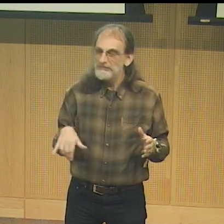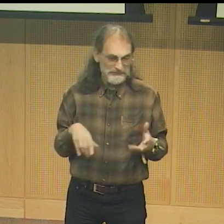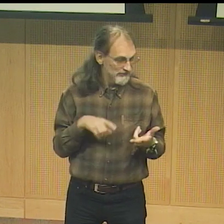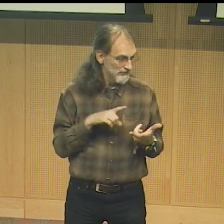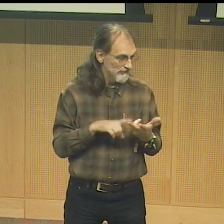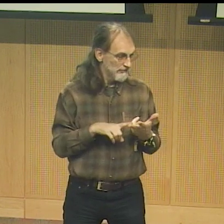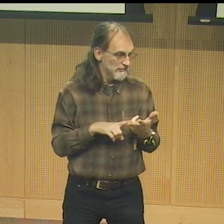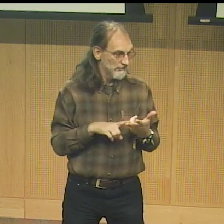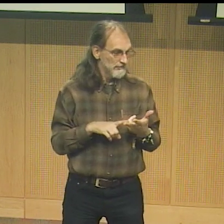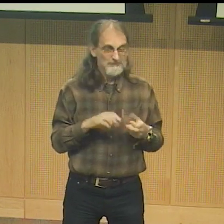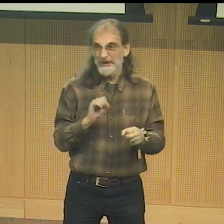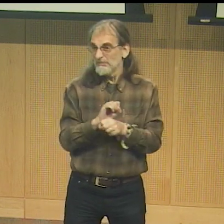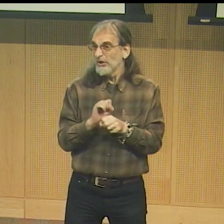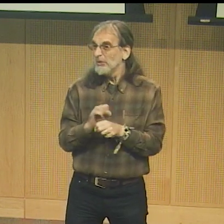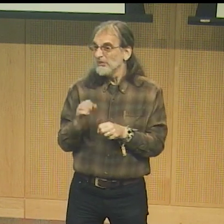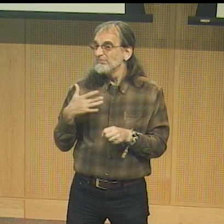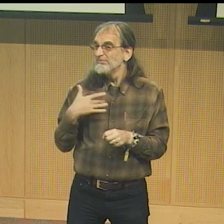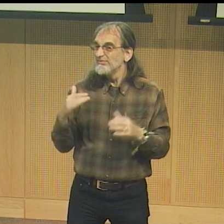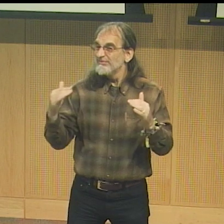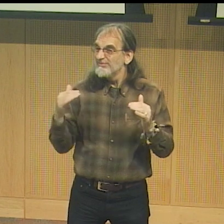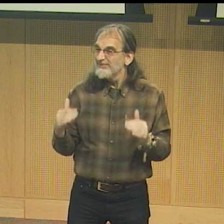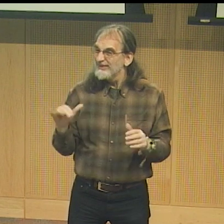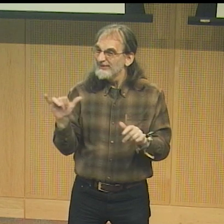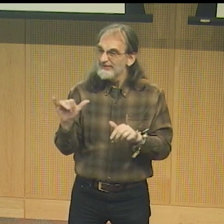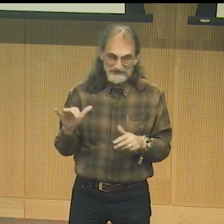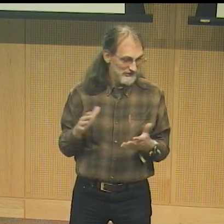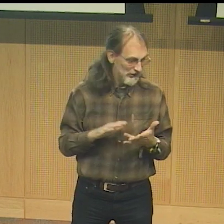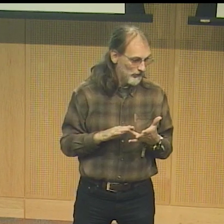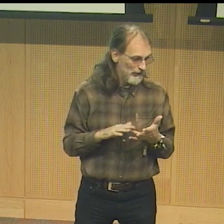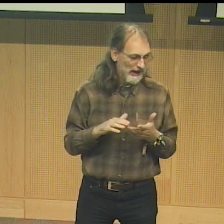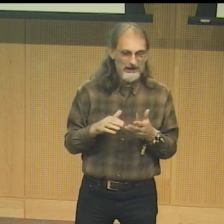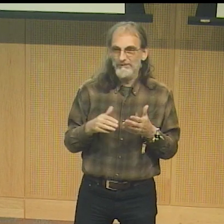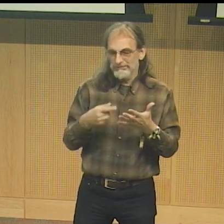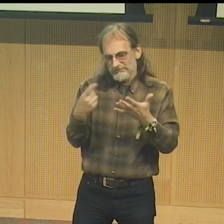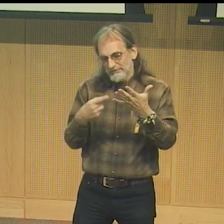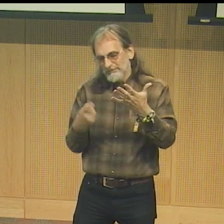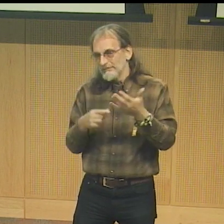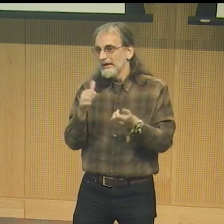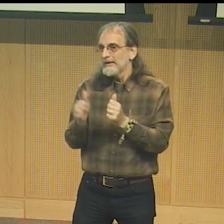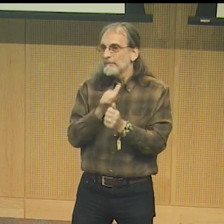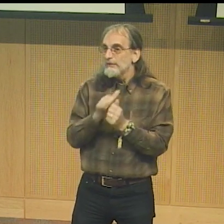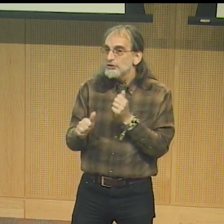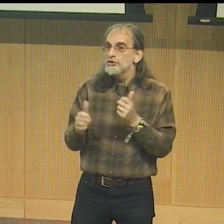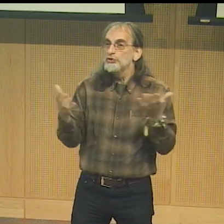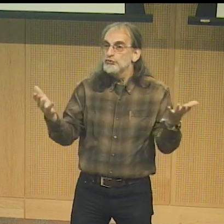And there are effects on education, employment opportunities,